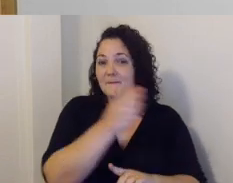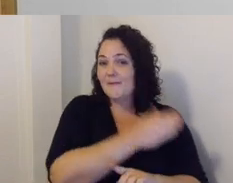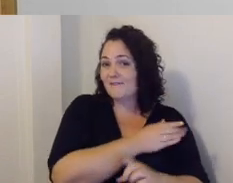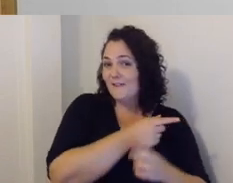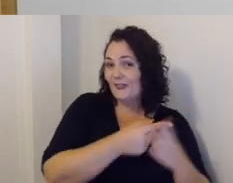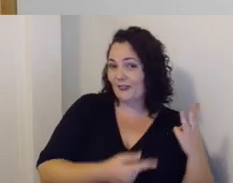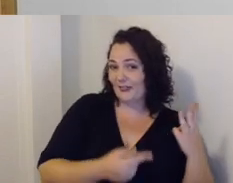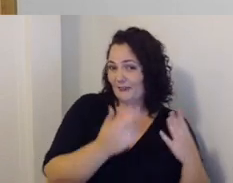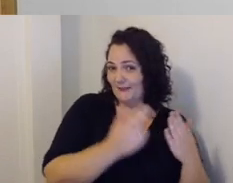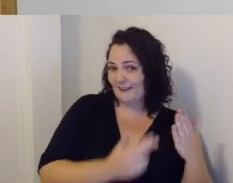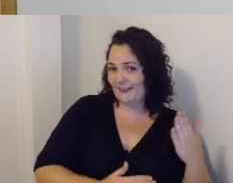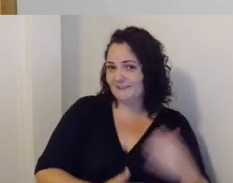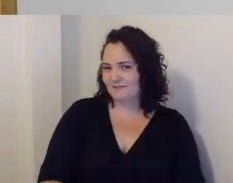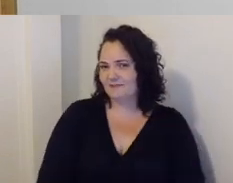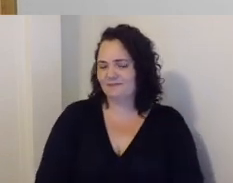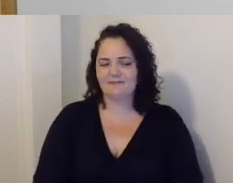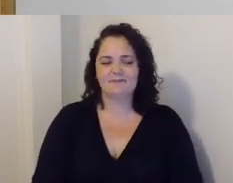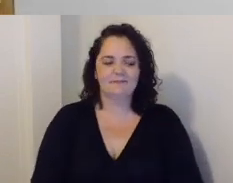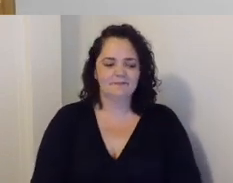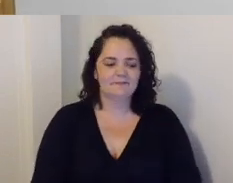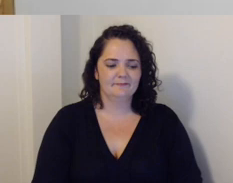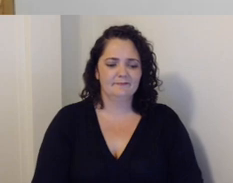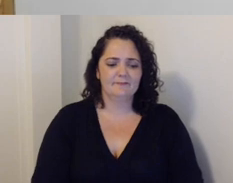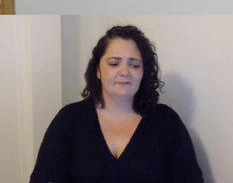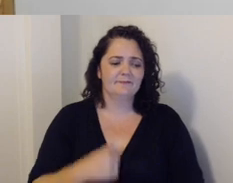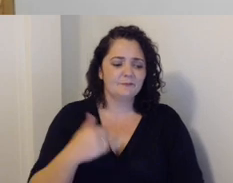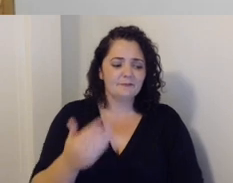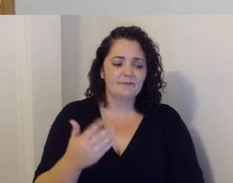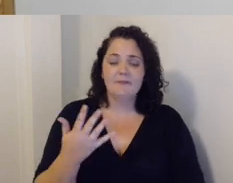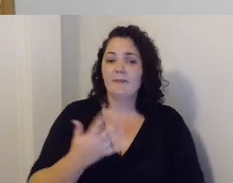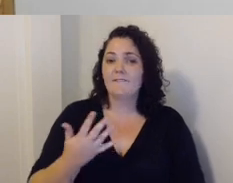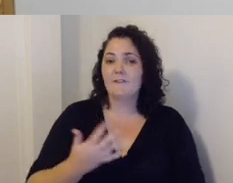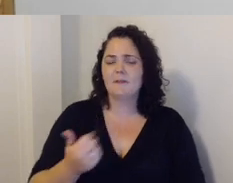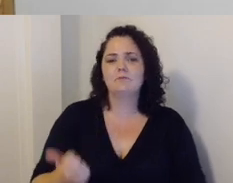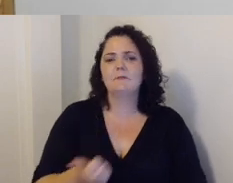alright so just be patient with yourself over 15 minutes you'll have a lot of time to build it up